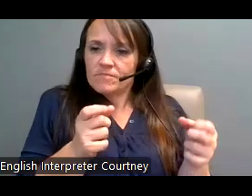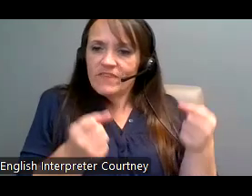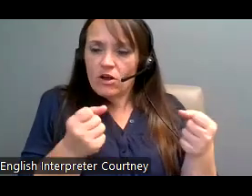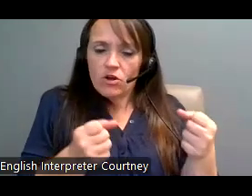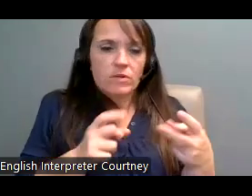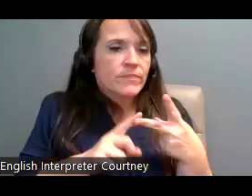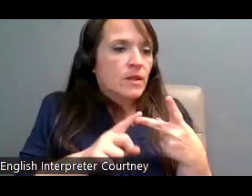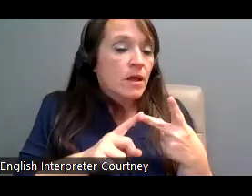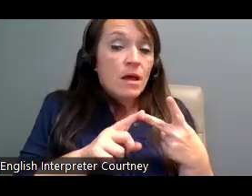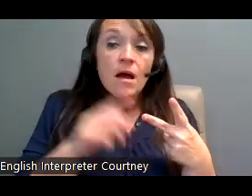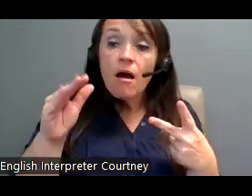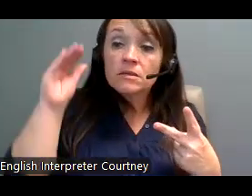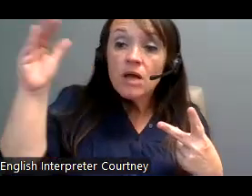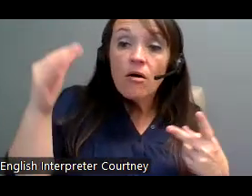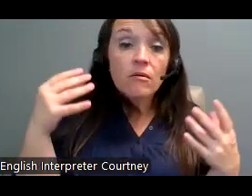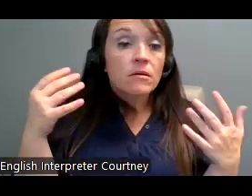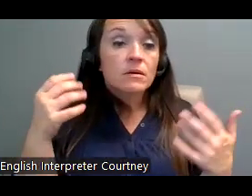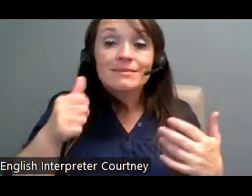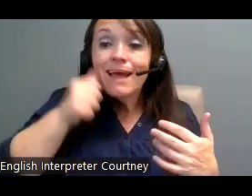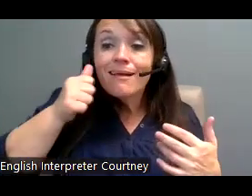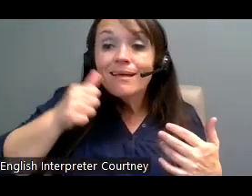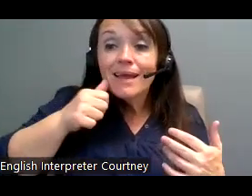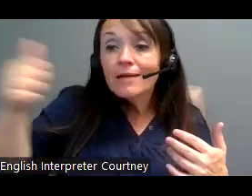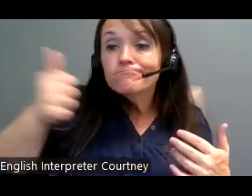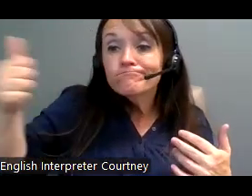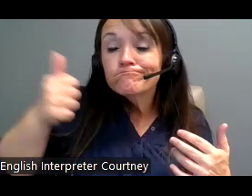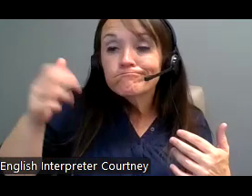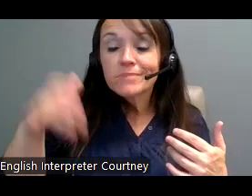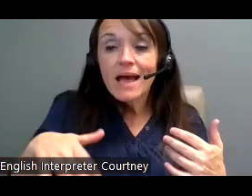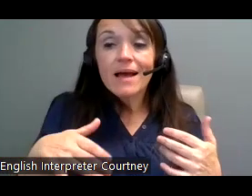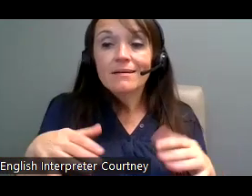activities, one of my favorites of course is individual employment and getting people out